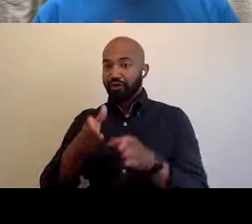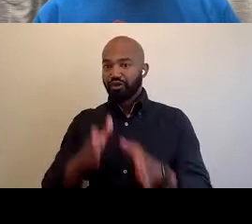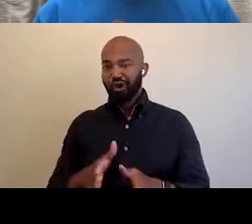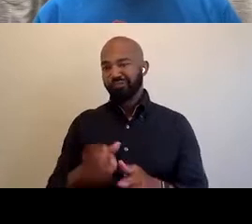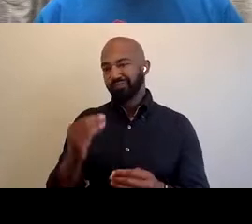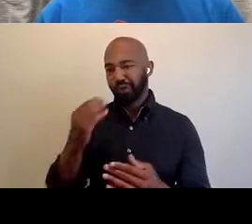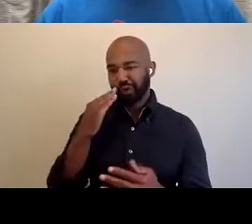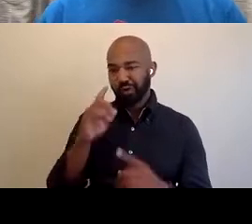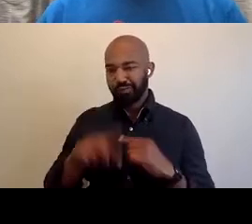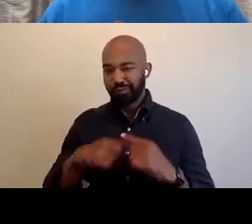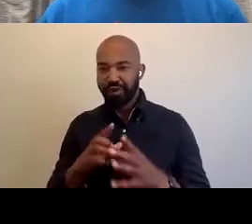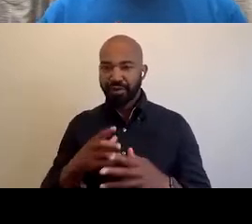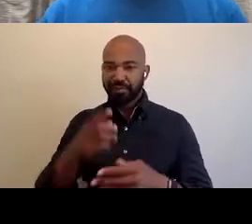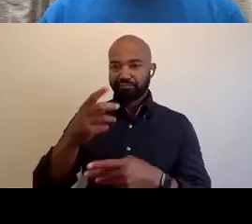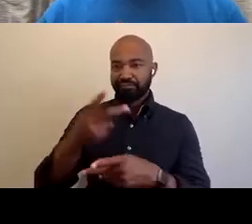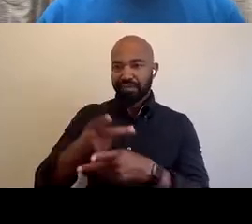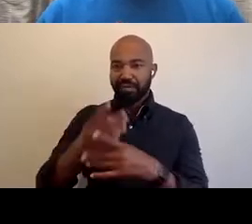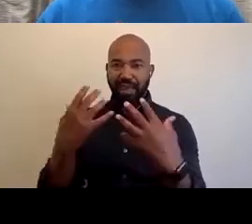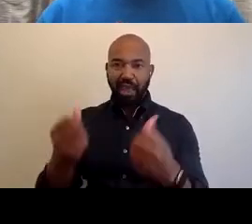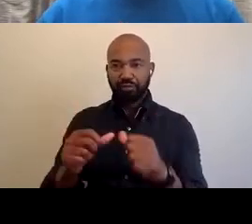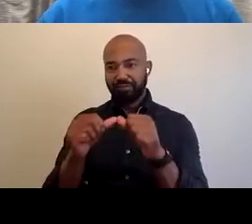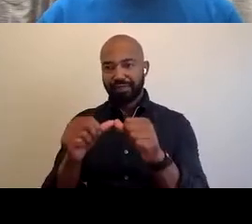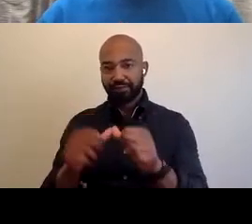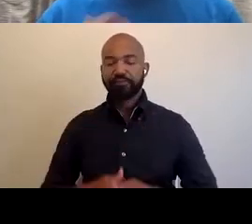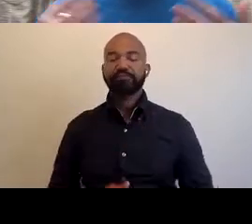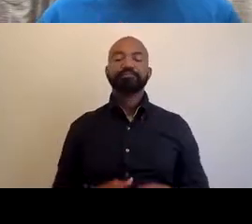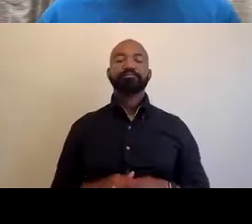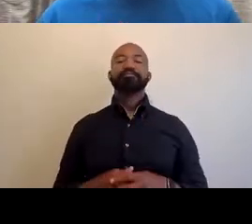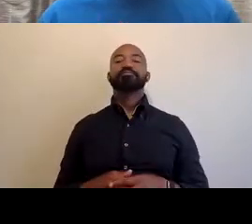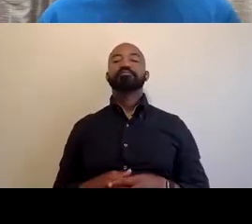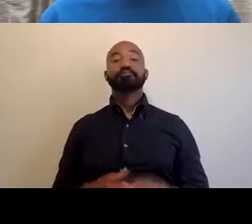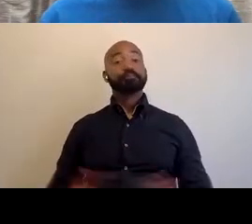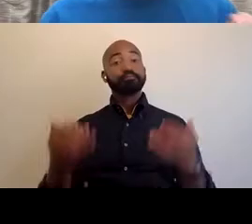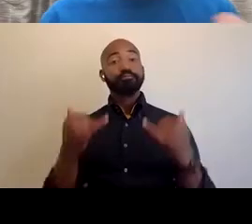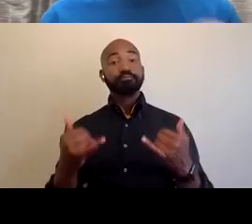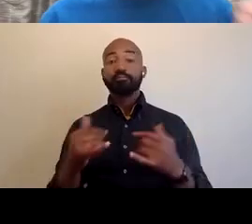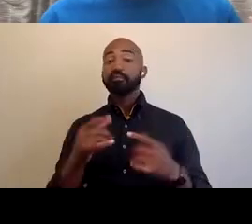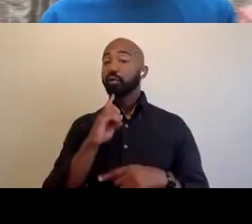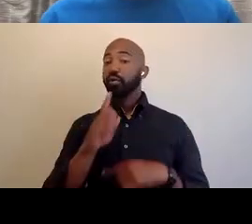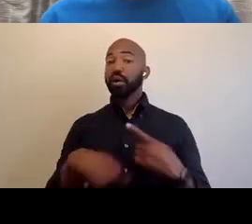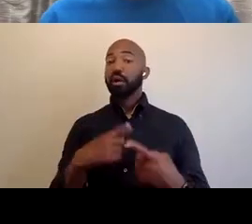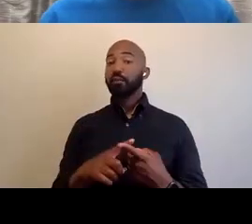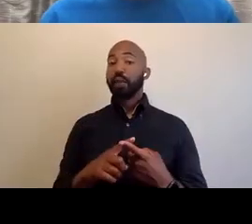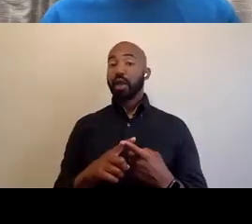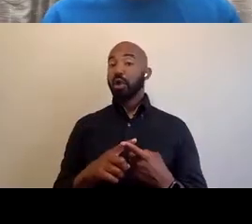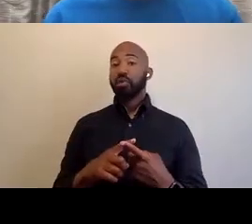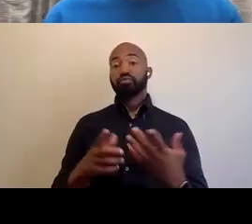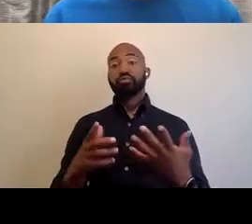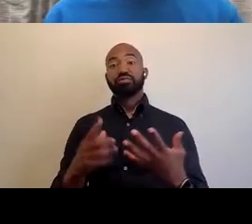So I like to start out with just formally saying that not all sources on the internet are equal.